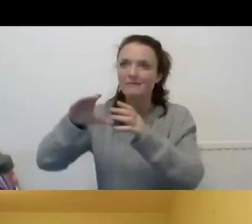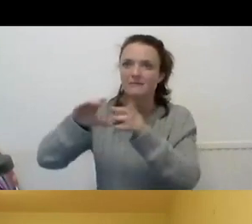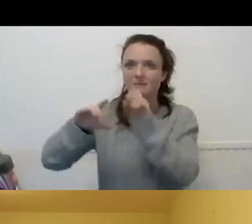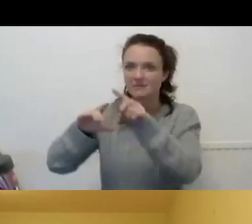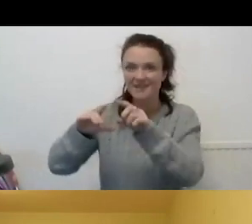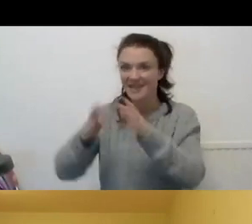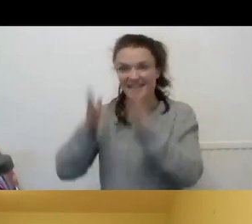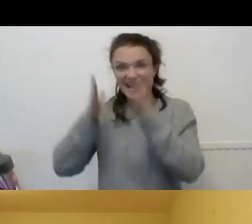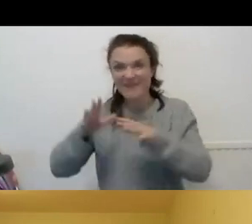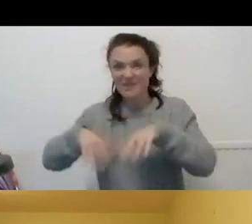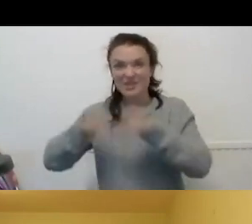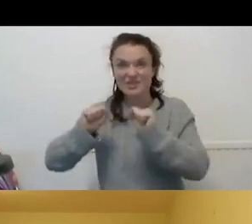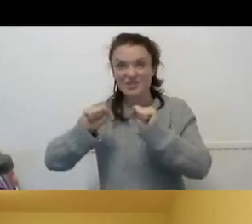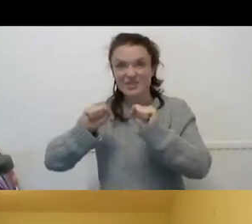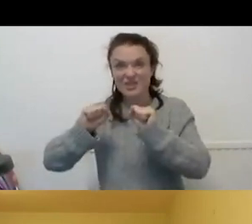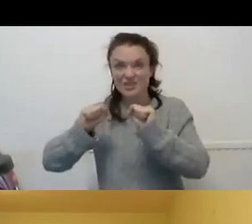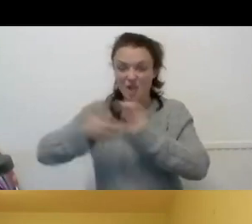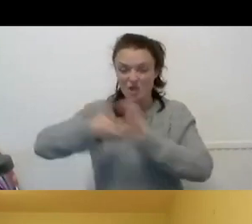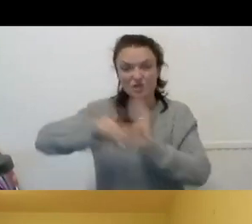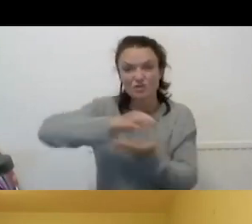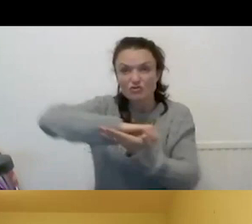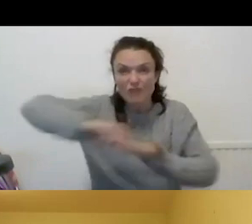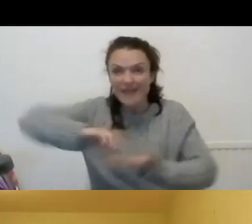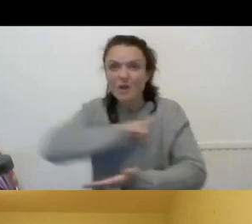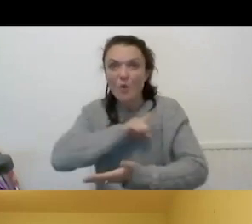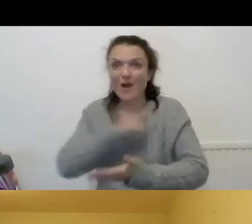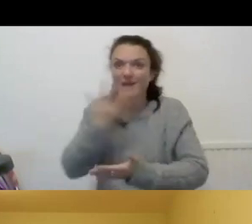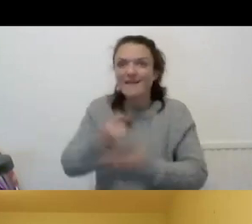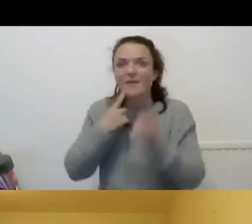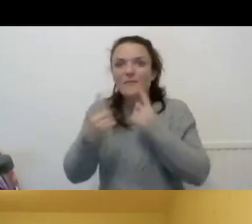they were already have some of that information. And again, like everyone else,